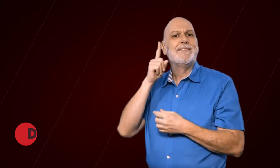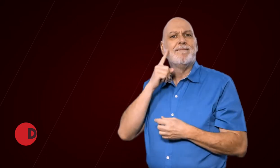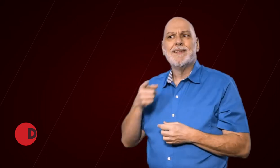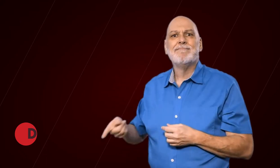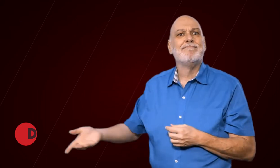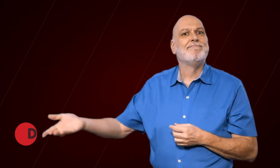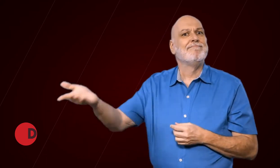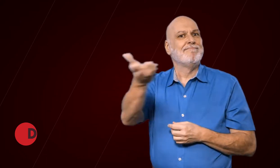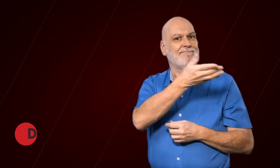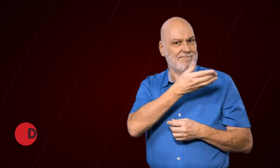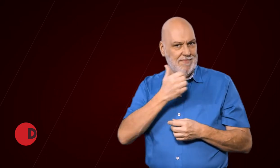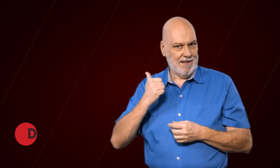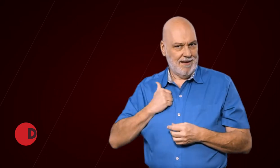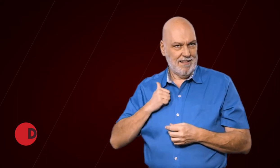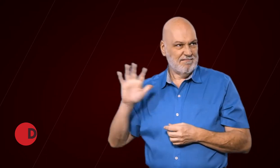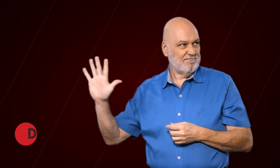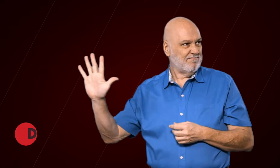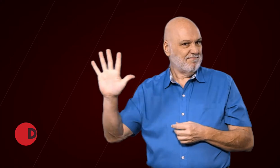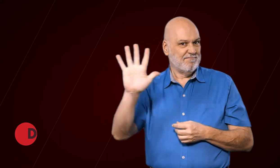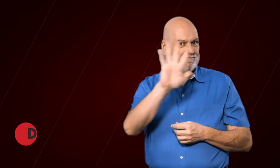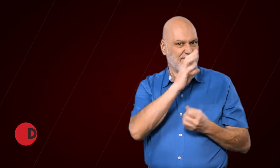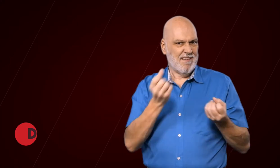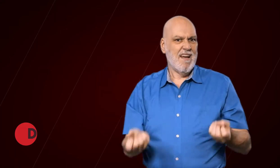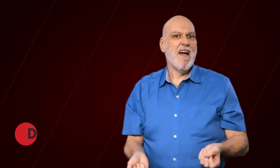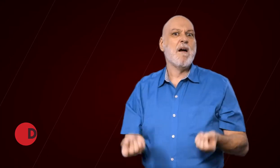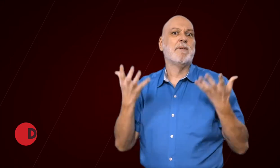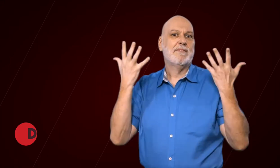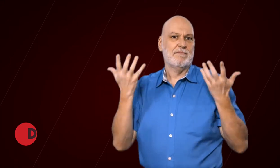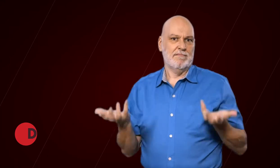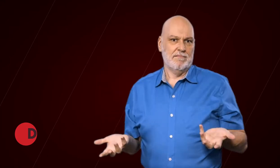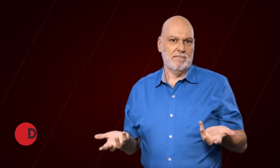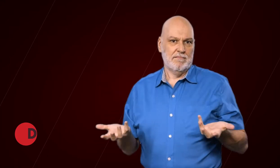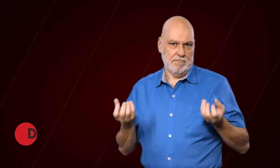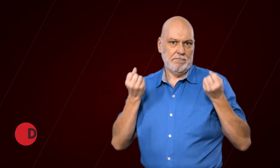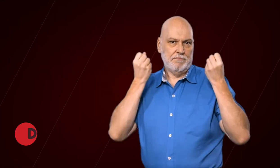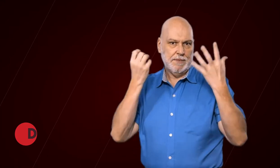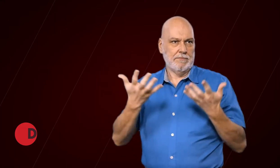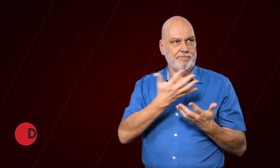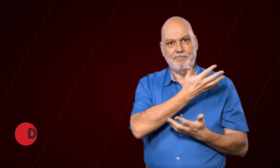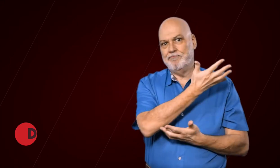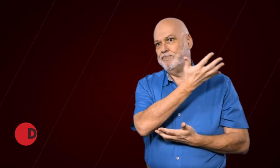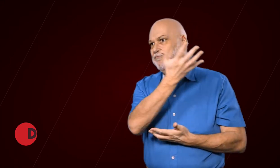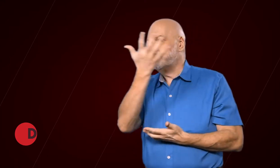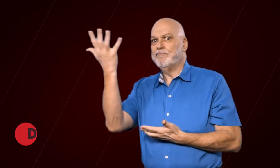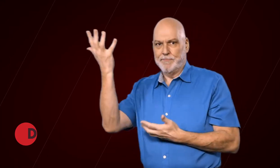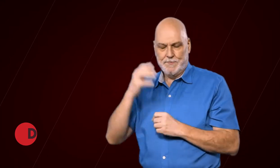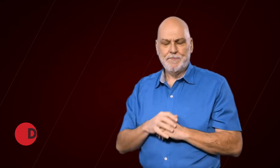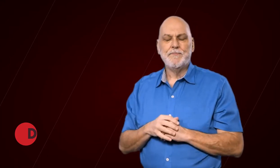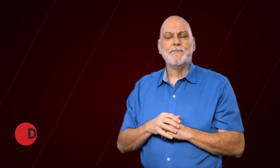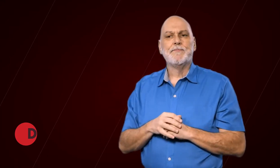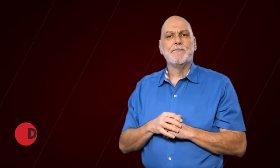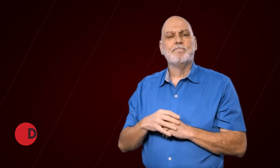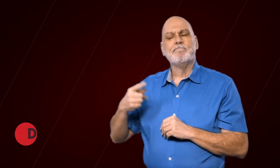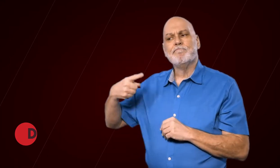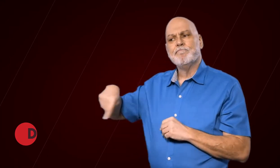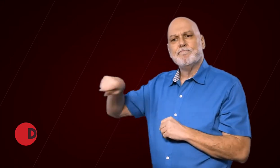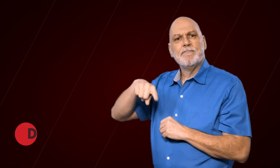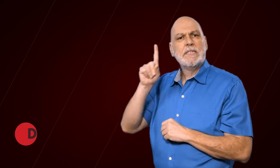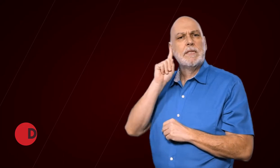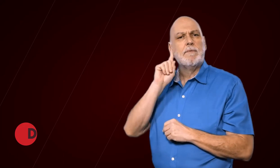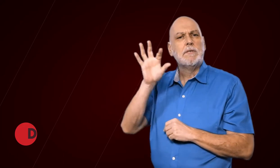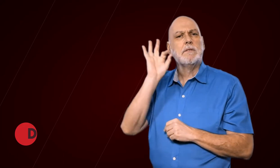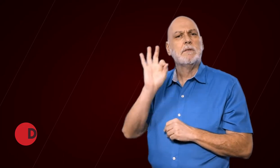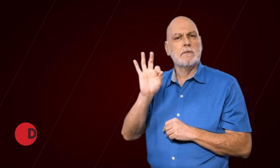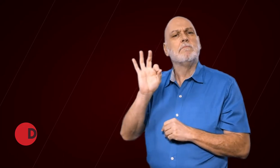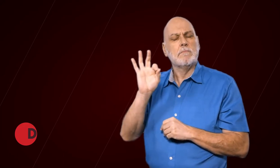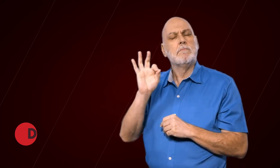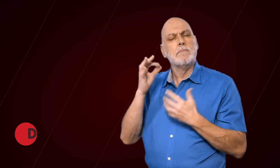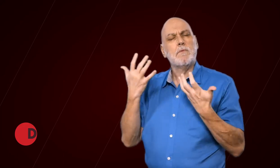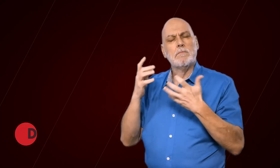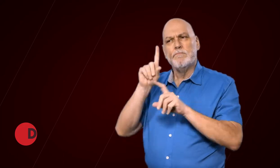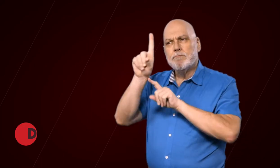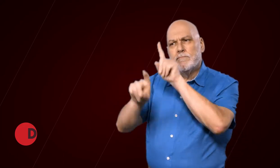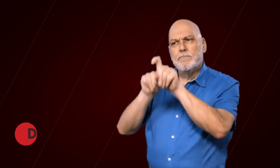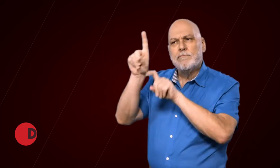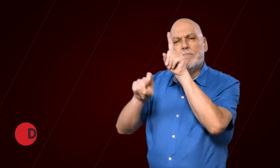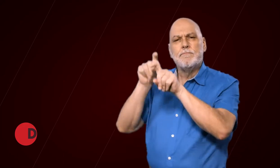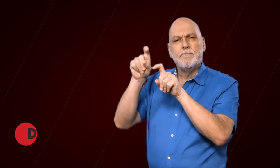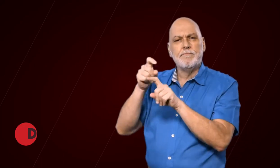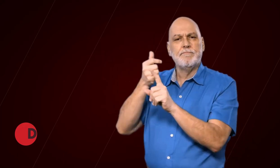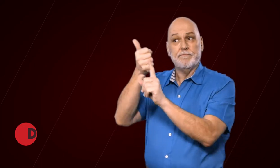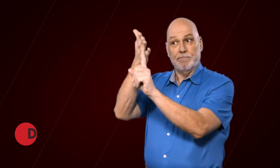And how many Deaf people are there in Canada?